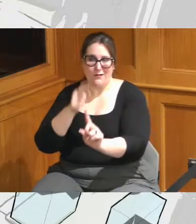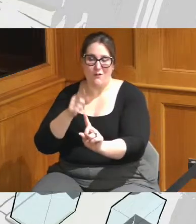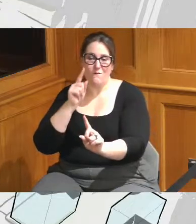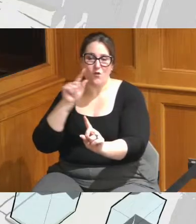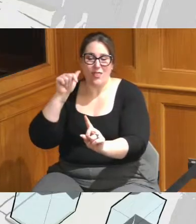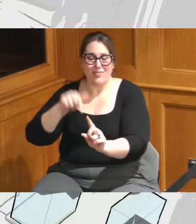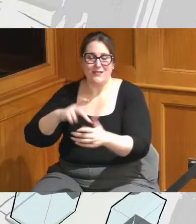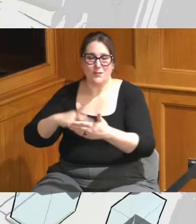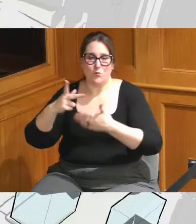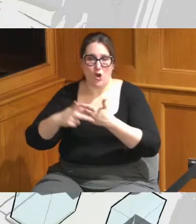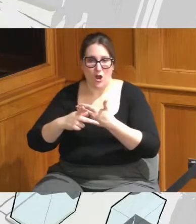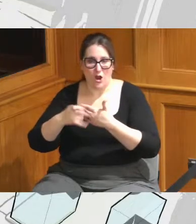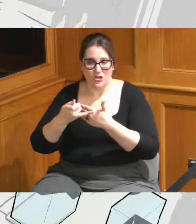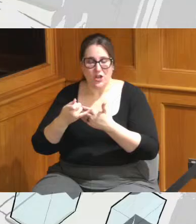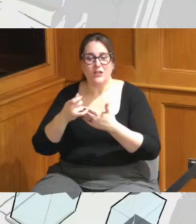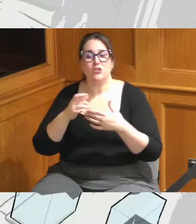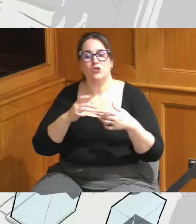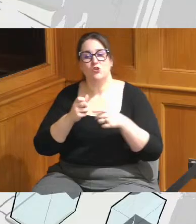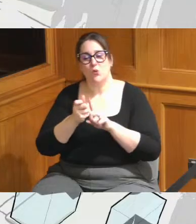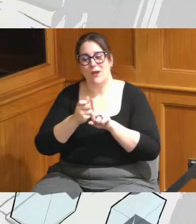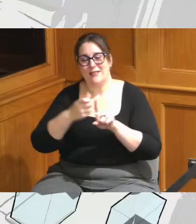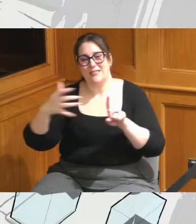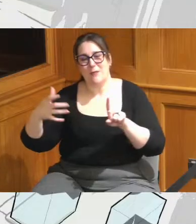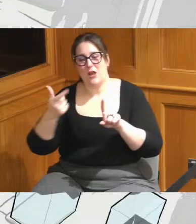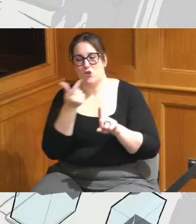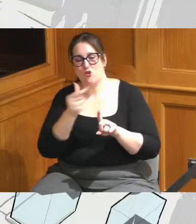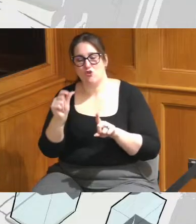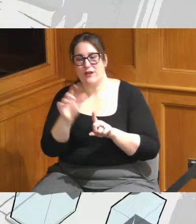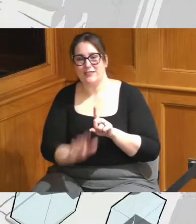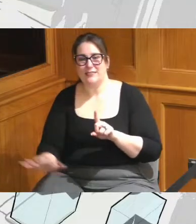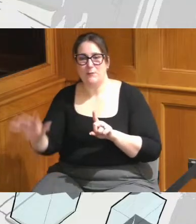extending green space in towards downtown all the way up to Third Street. If you look at this